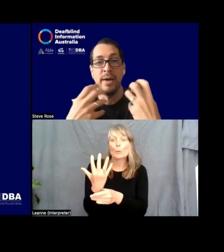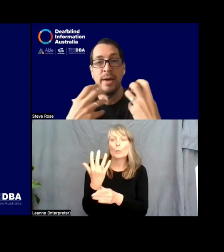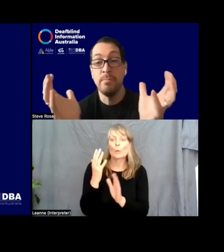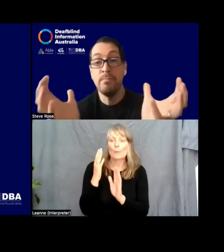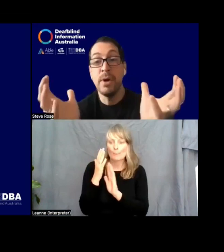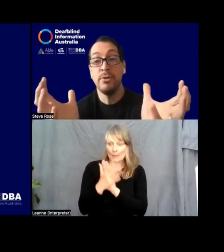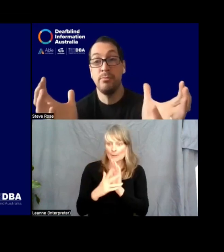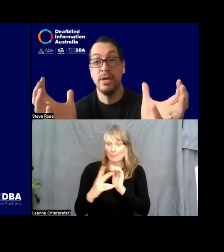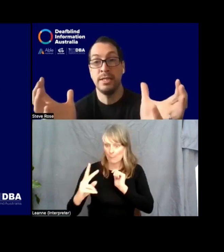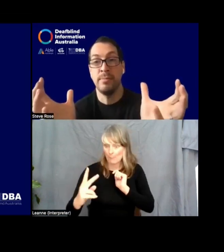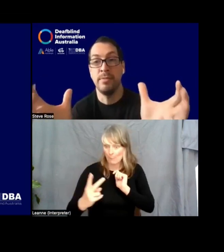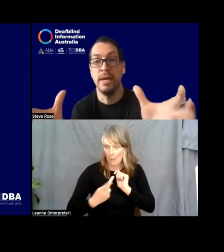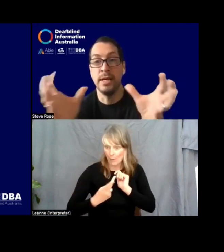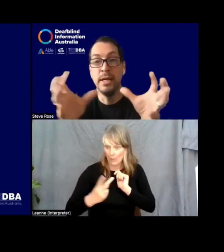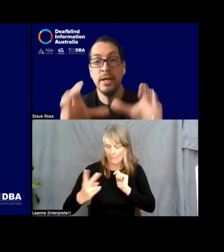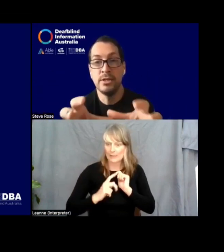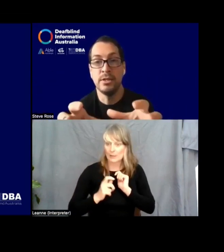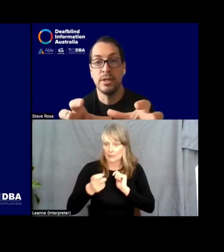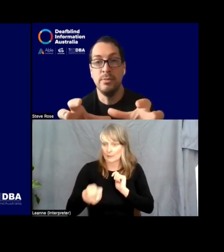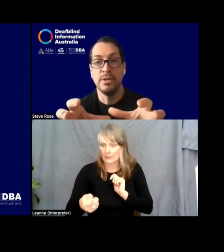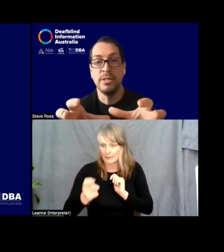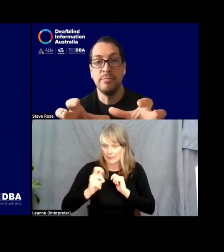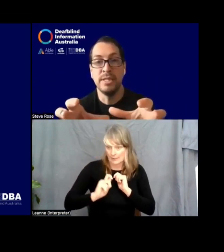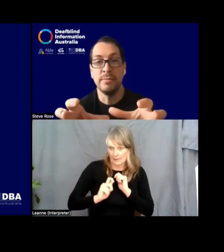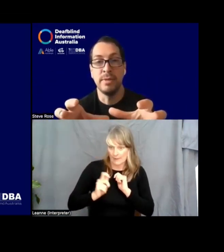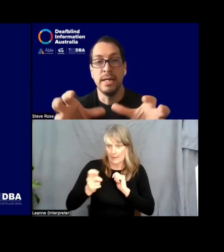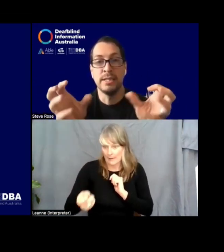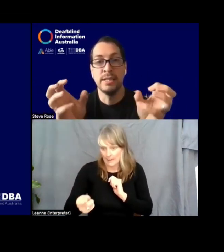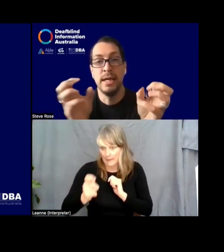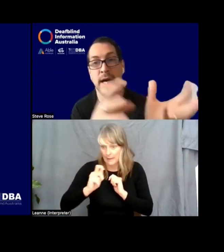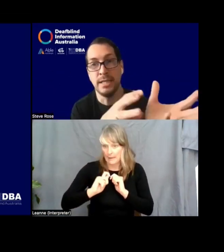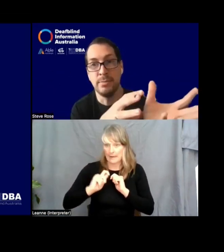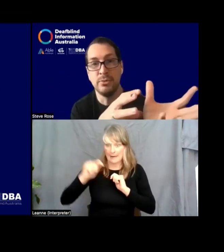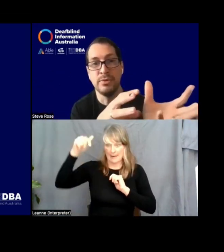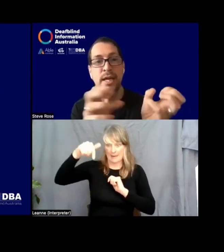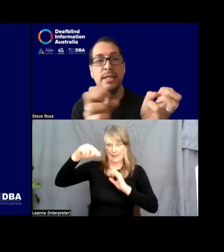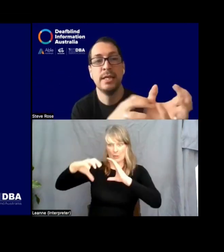us because we are both bringing something to the communicative meeting place, as Paul said.